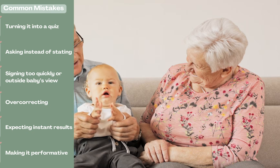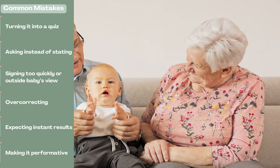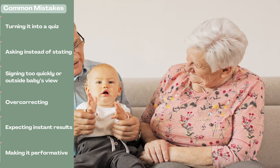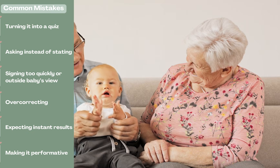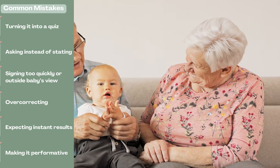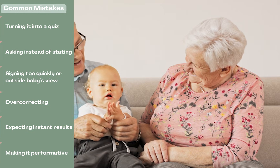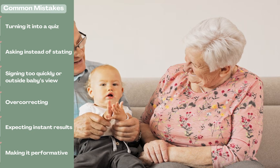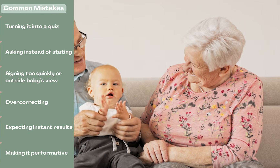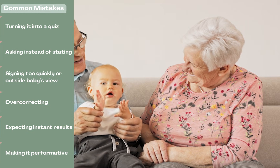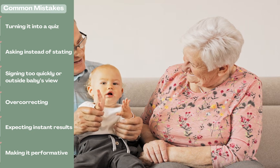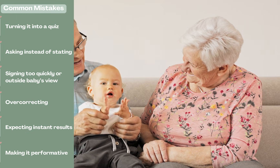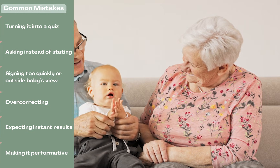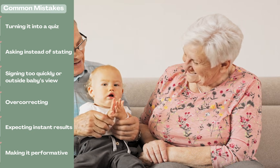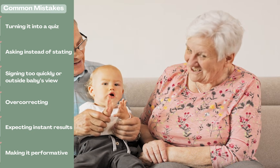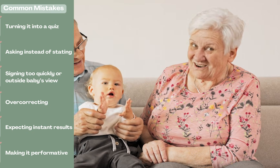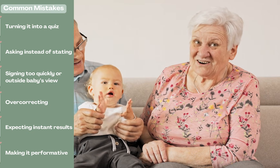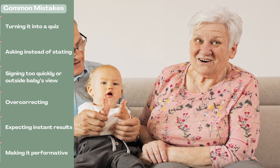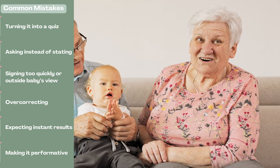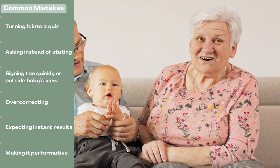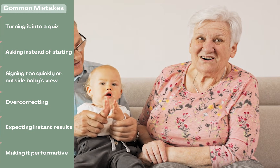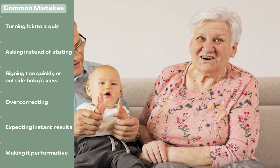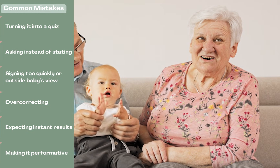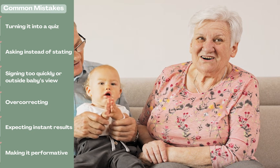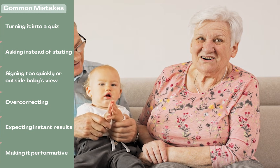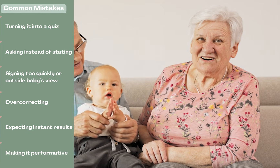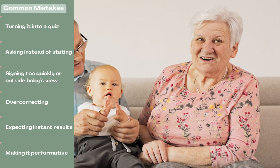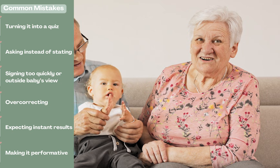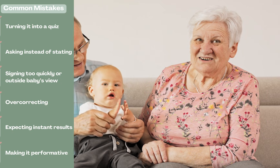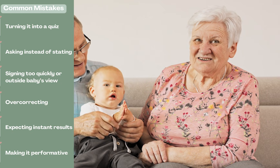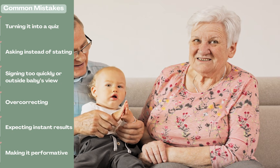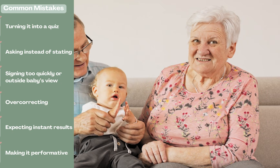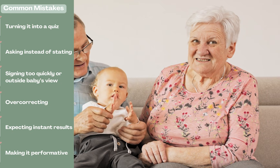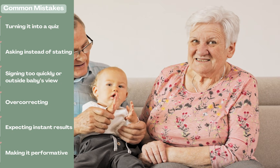And my favorite gentle reminder don't make it performative. Don't turn your baby into a show pony. Avoid.